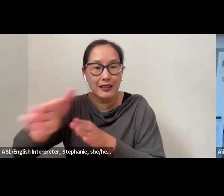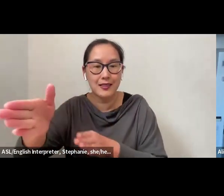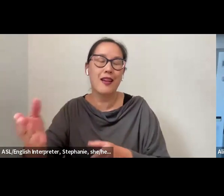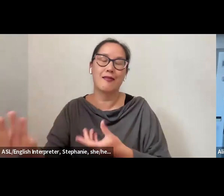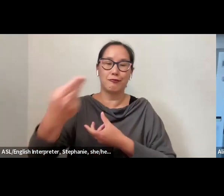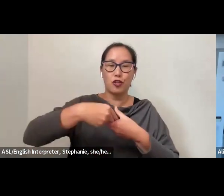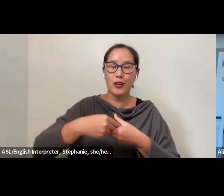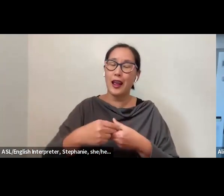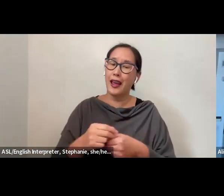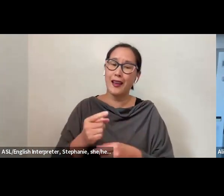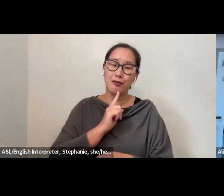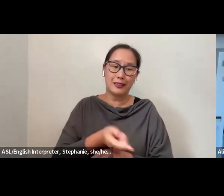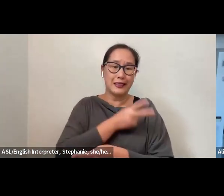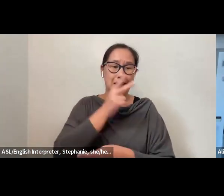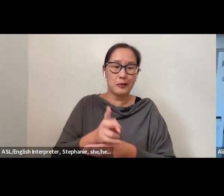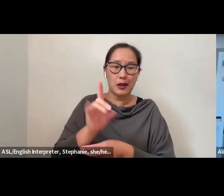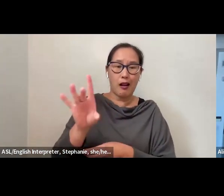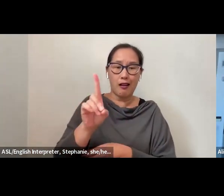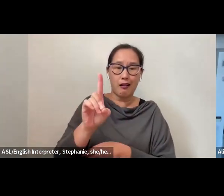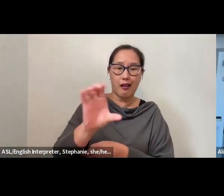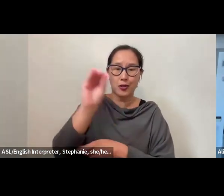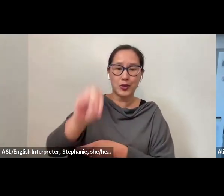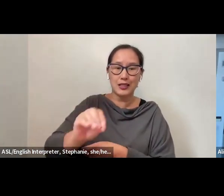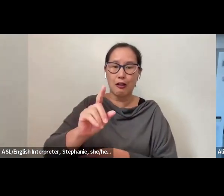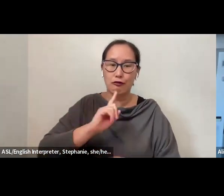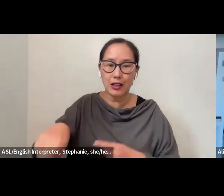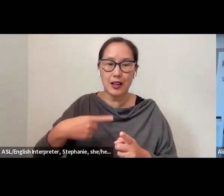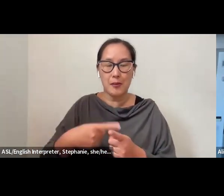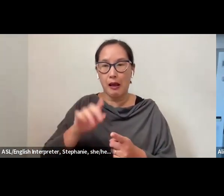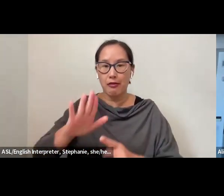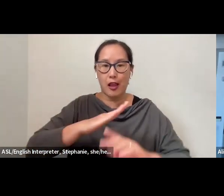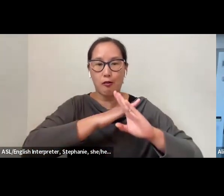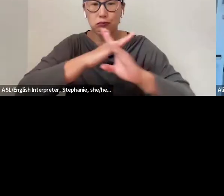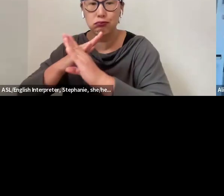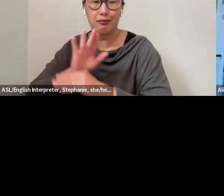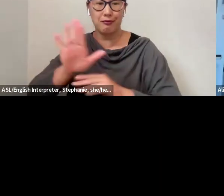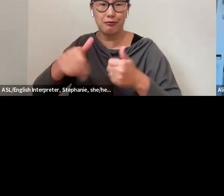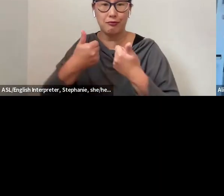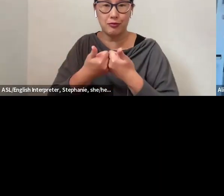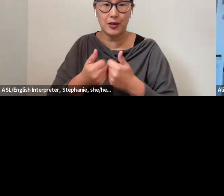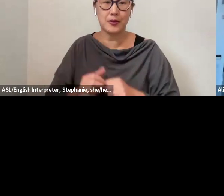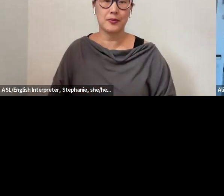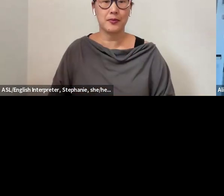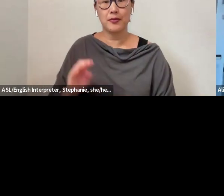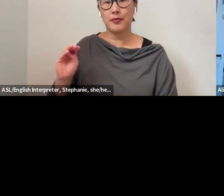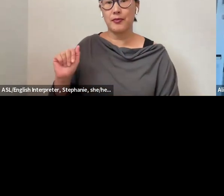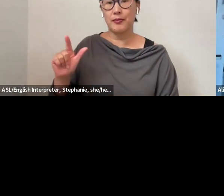real about the barriers and challenges they face. Malak is a multilingual